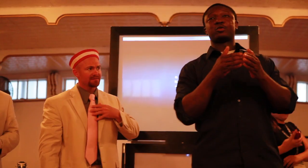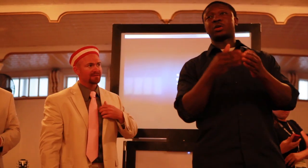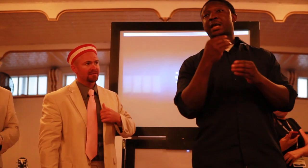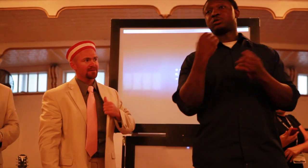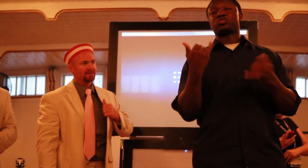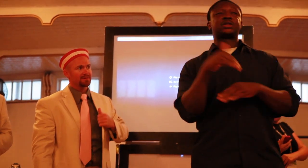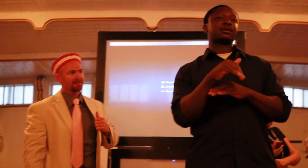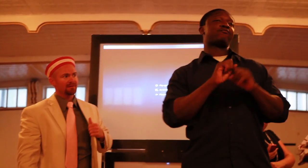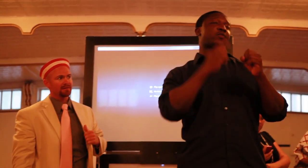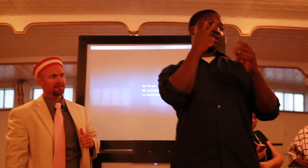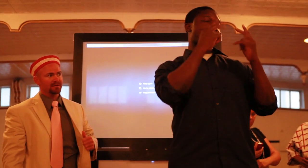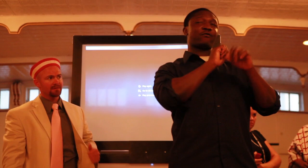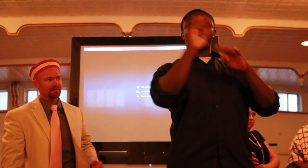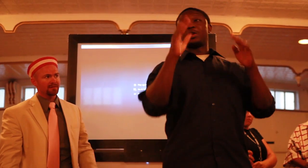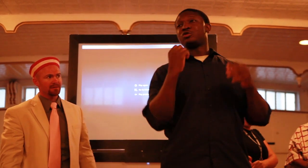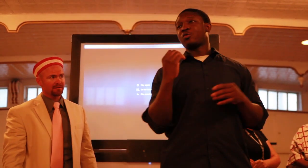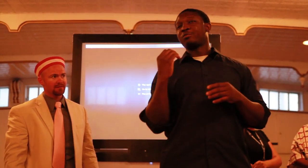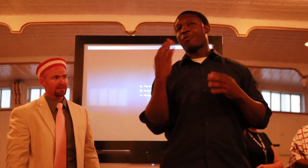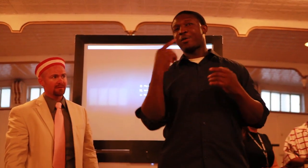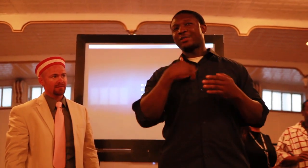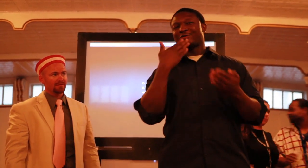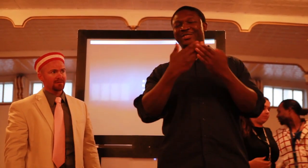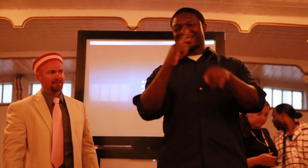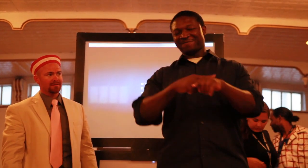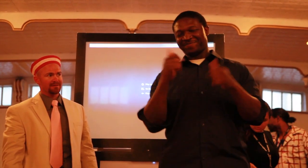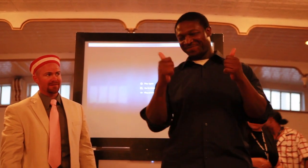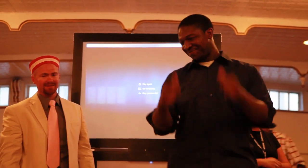...the cruise and tonight's fireworks. So, I hope you have a good time!